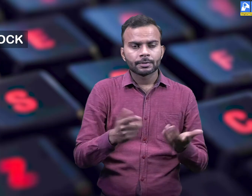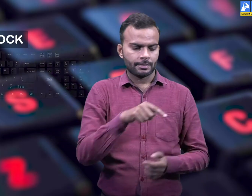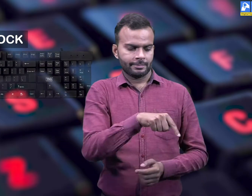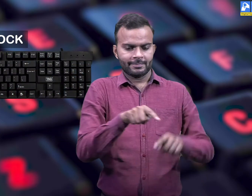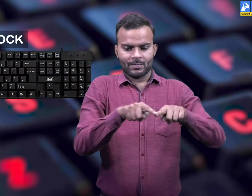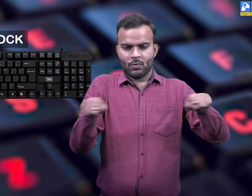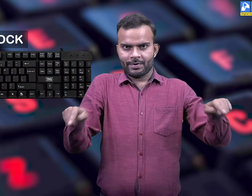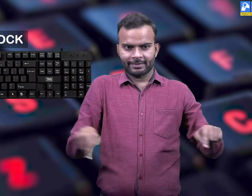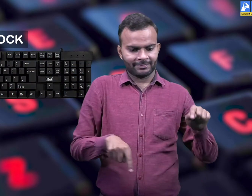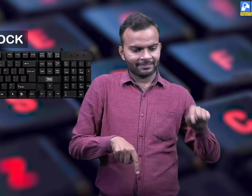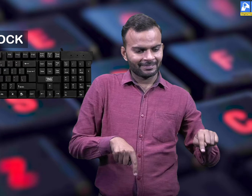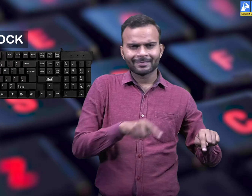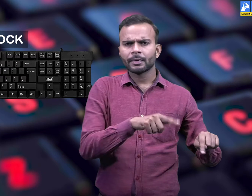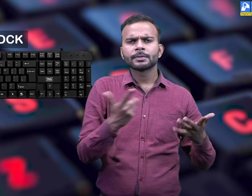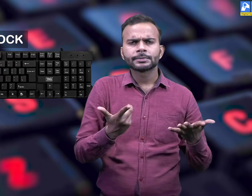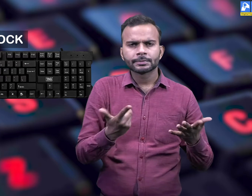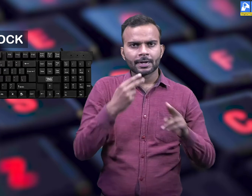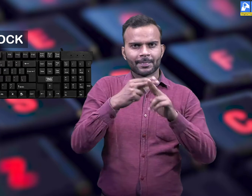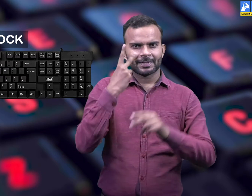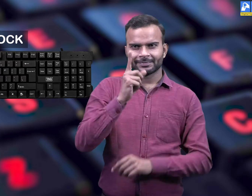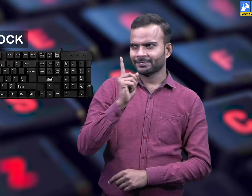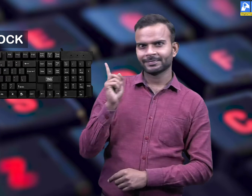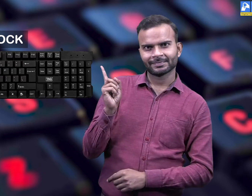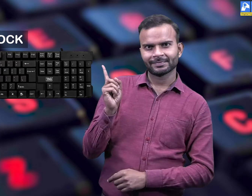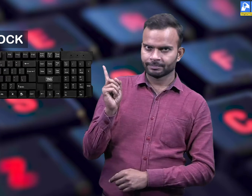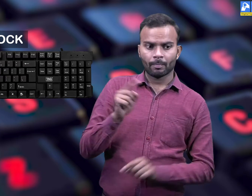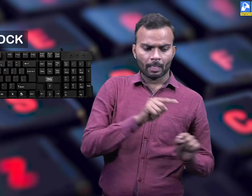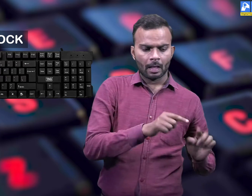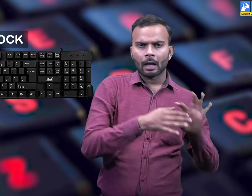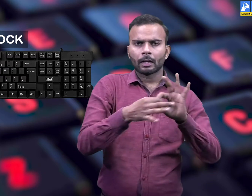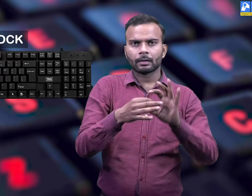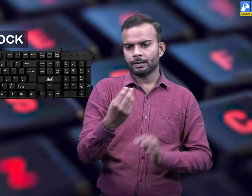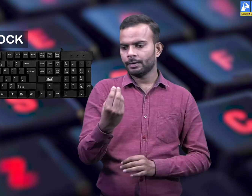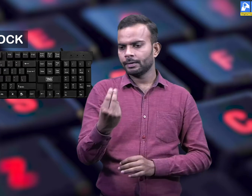You can see that there is a key named caps lock on the keyboard.